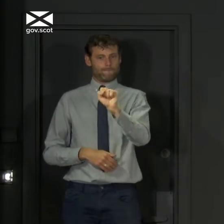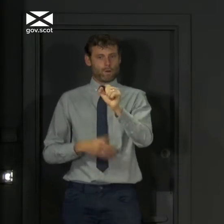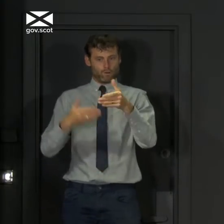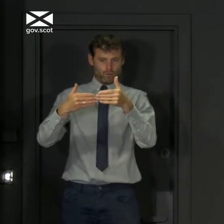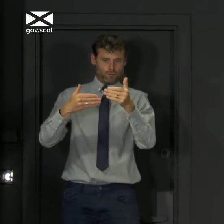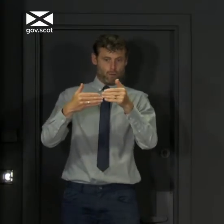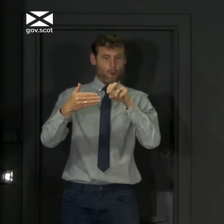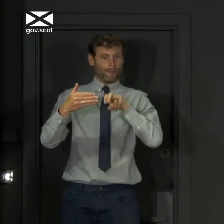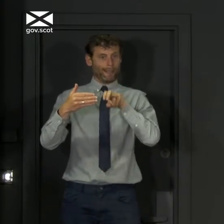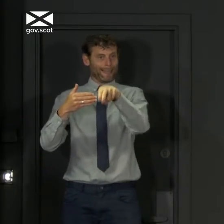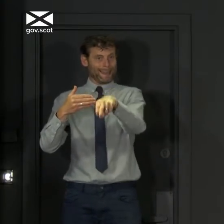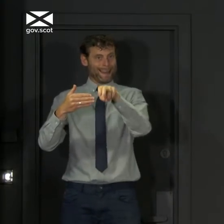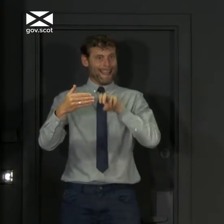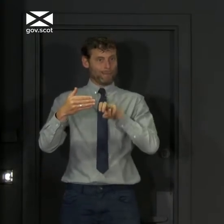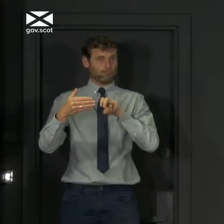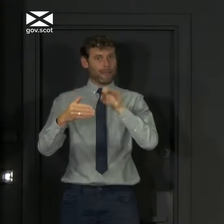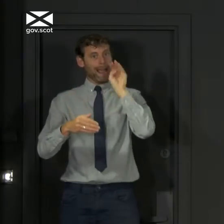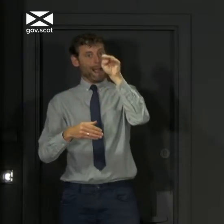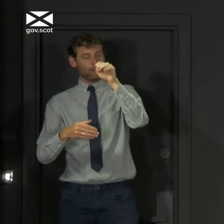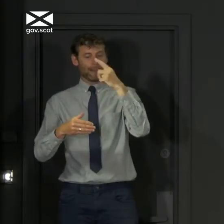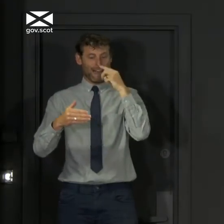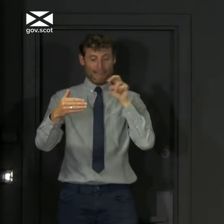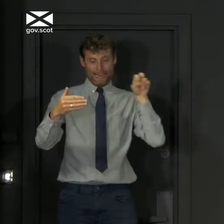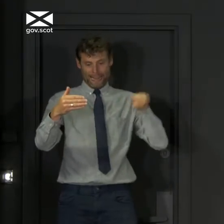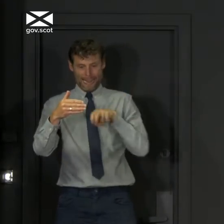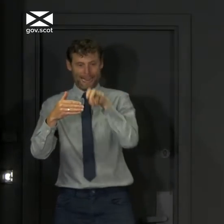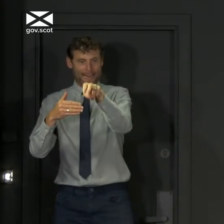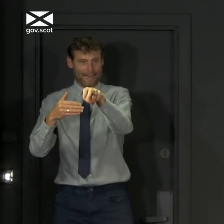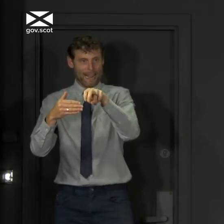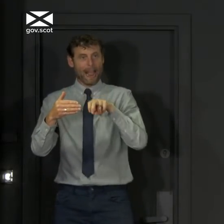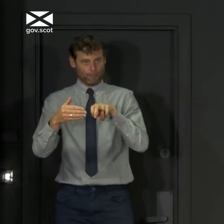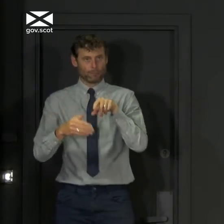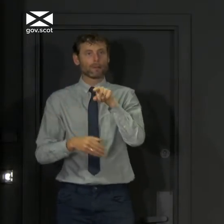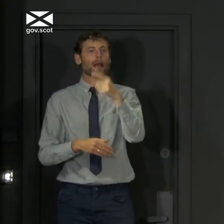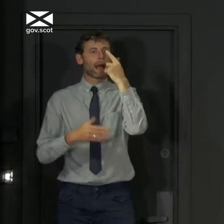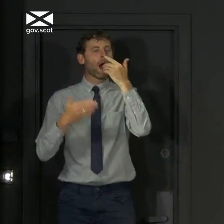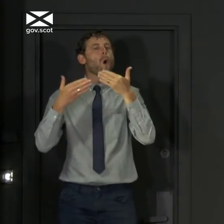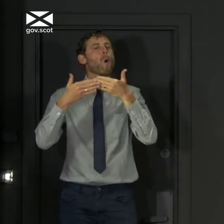reopen. That change doesn't apply to indoor shopping centres yet - they will have to wait